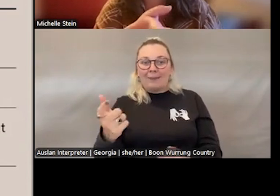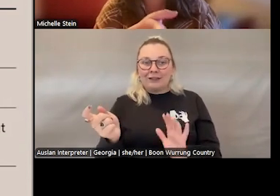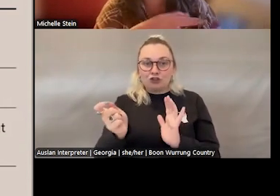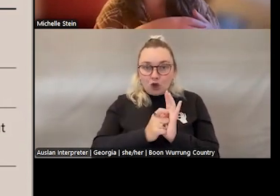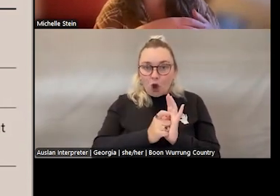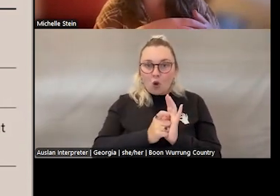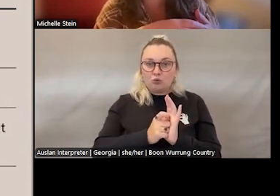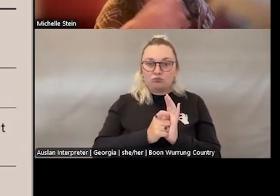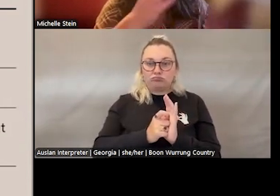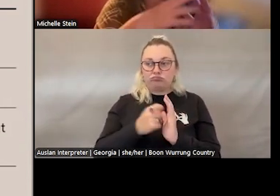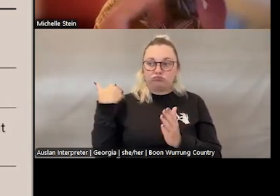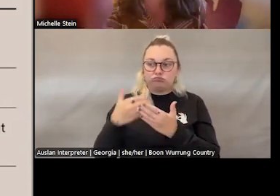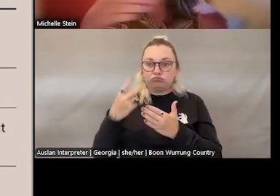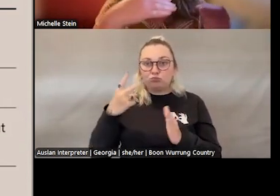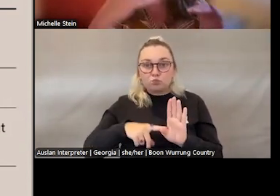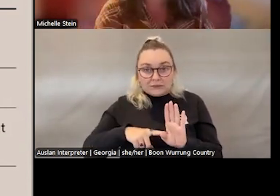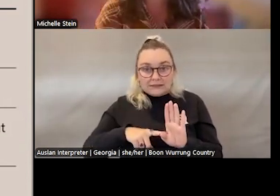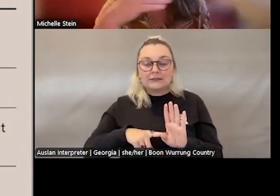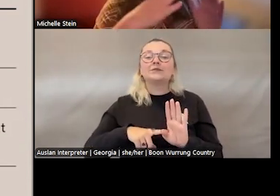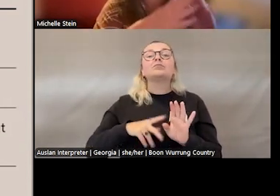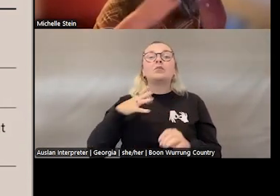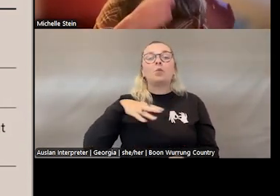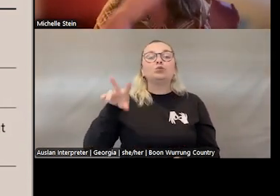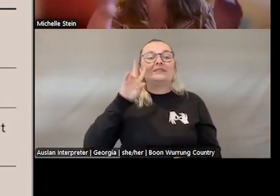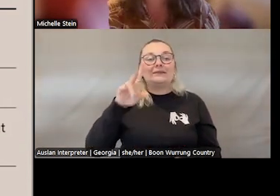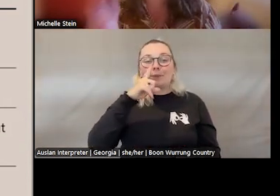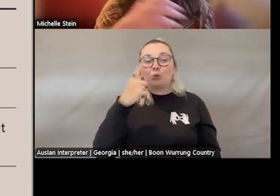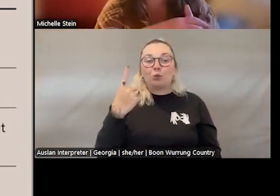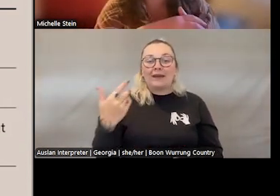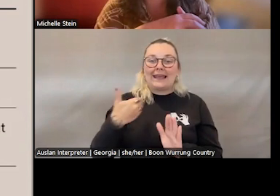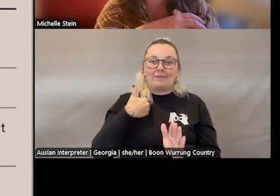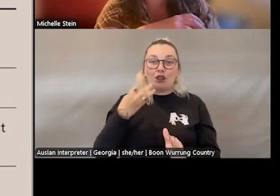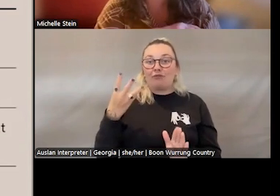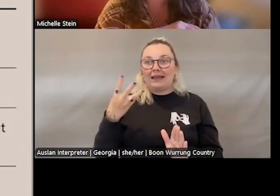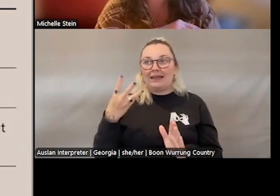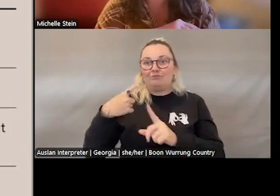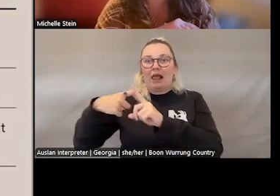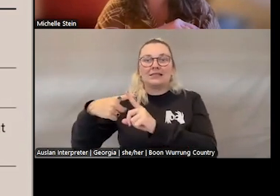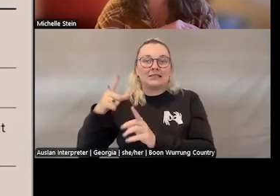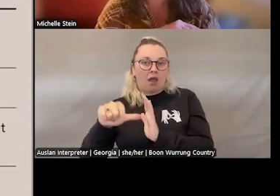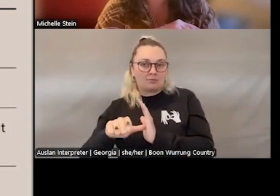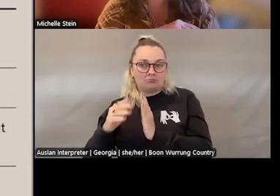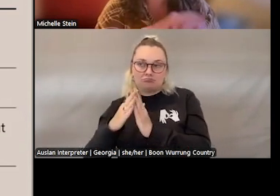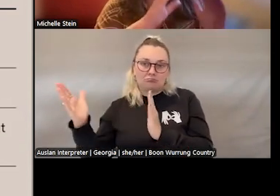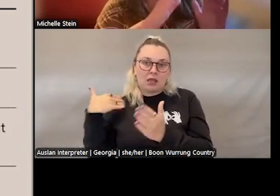the past 24 months, I would see people have given three or more times in the 24 month period.